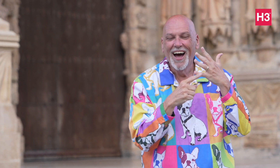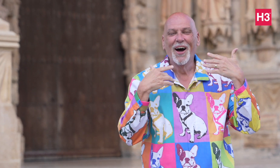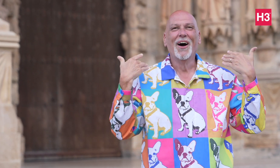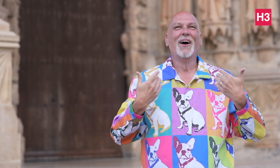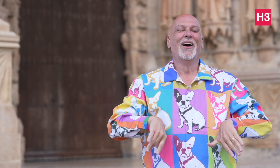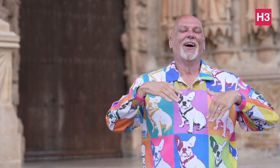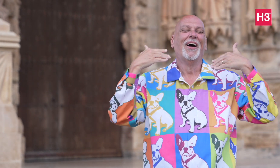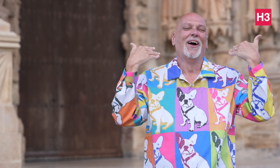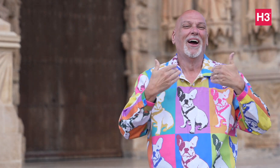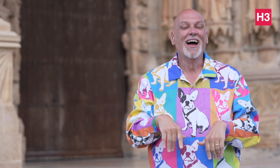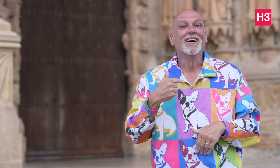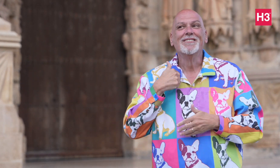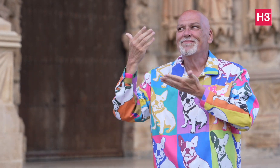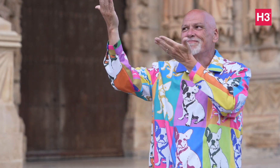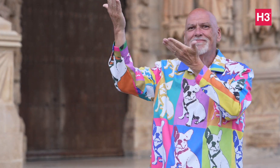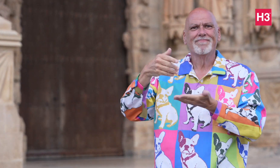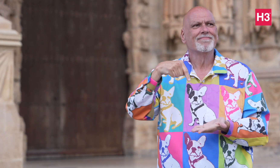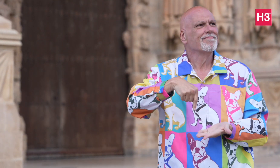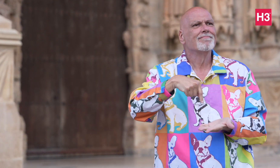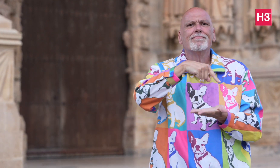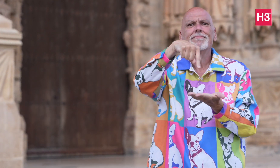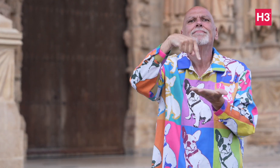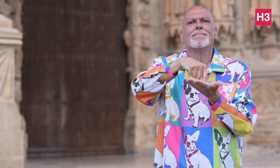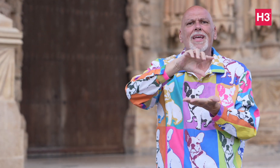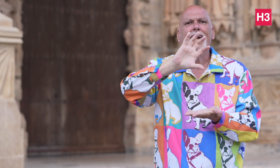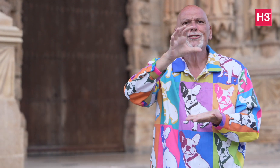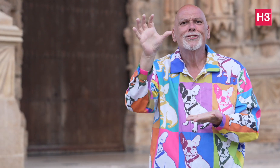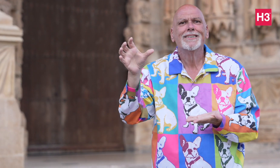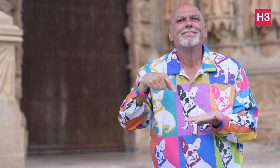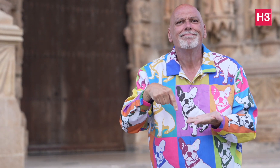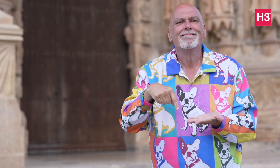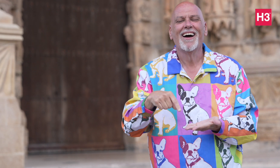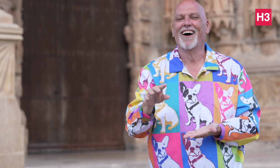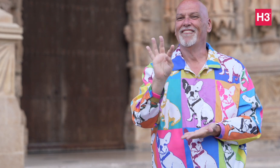How exciting! Guess what country I am in right now?